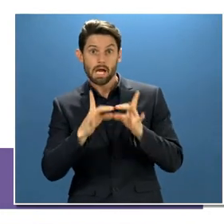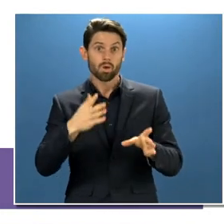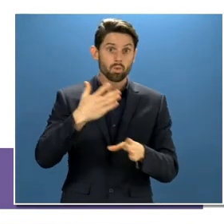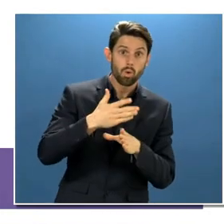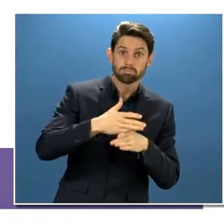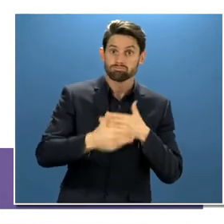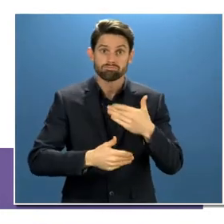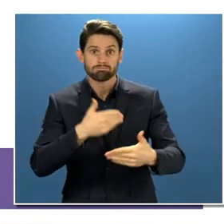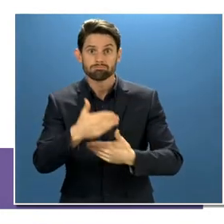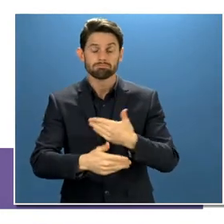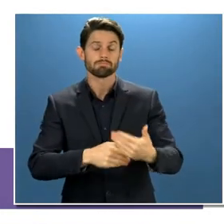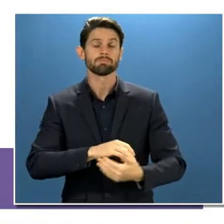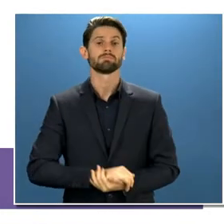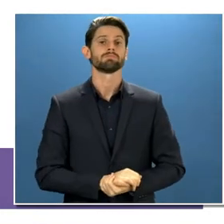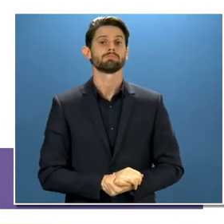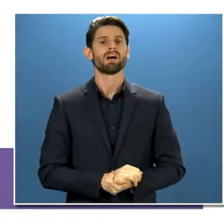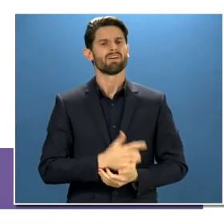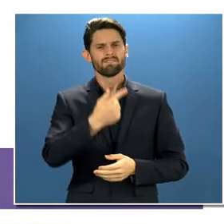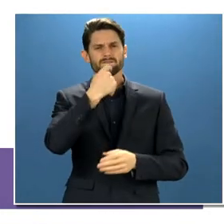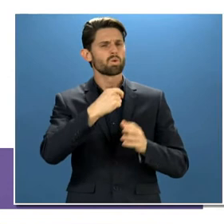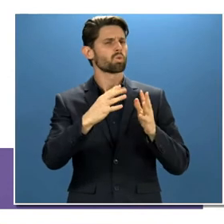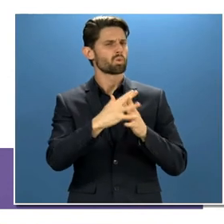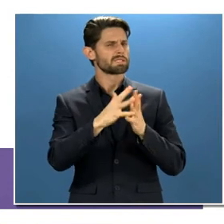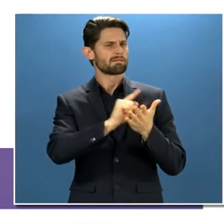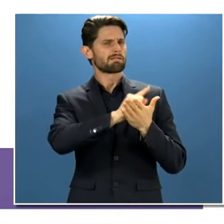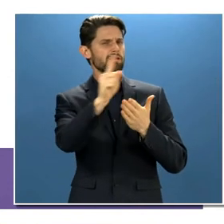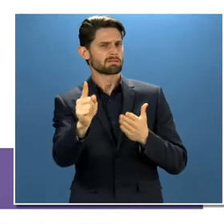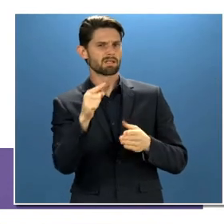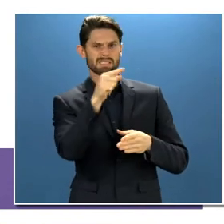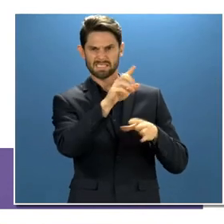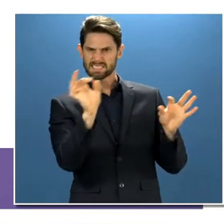After that, after a few weeks they didn't really give me a chance to do